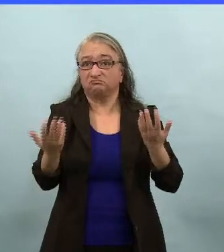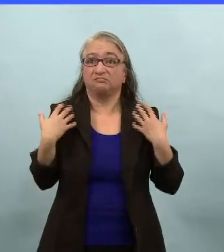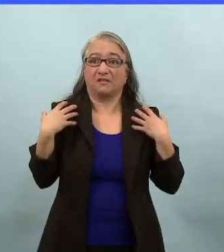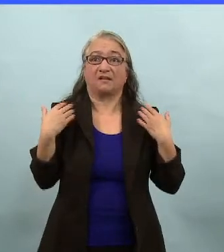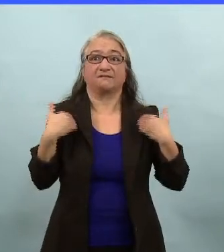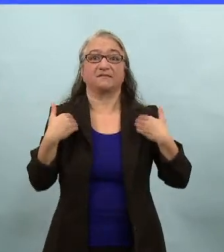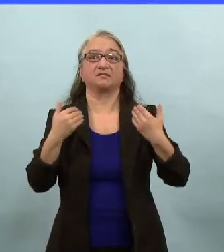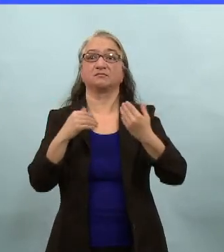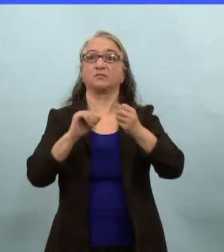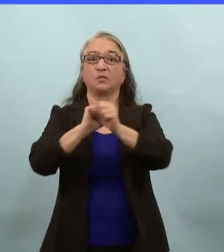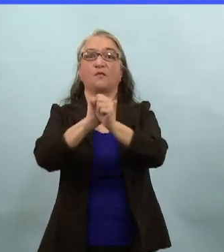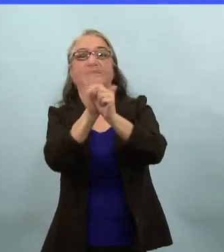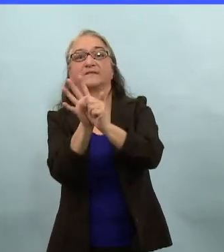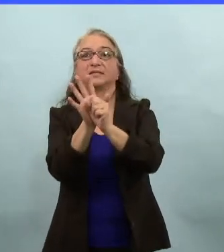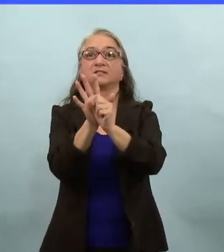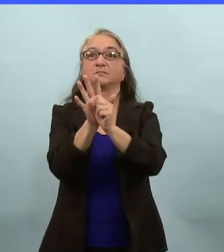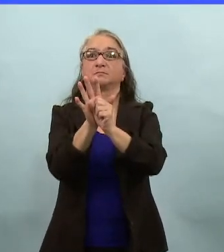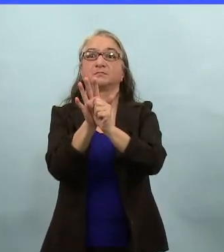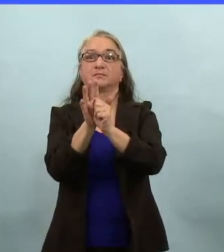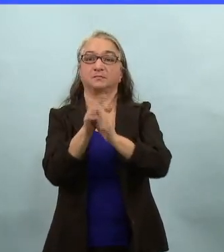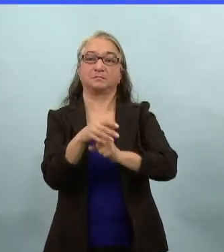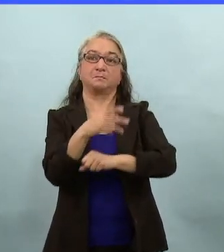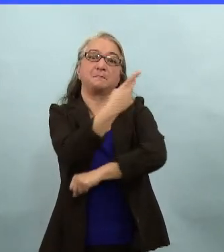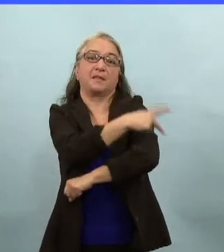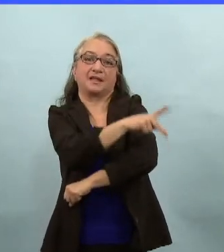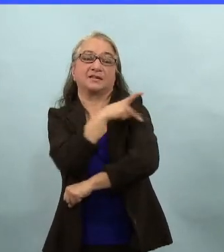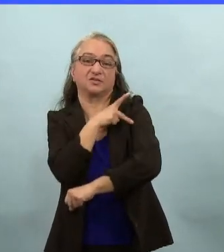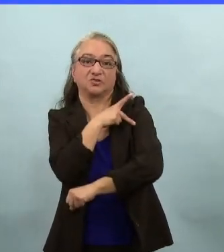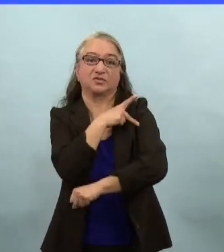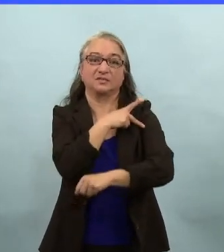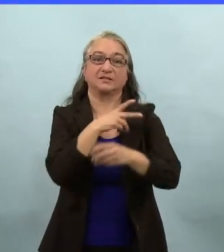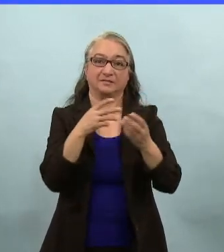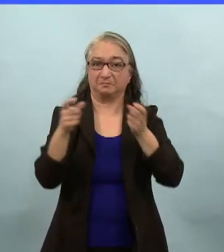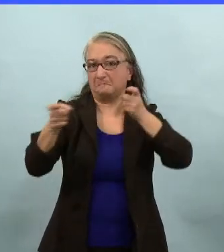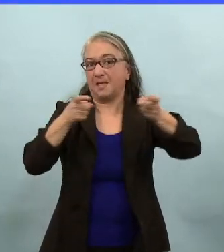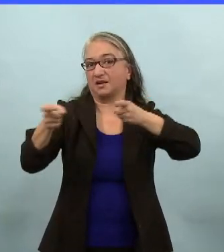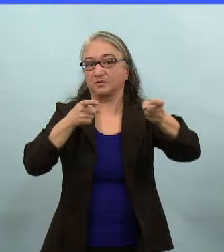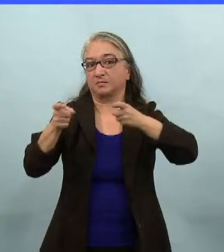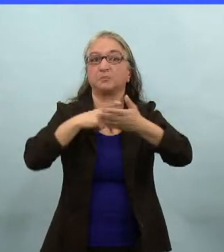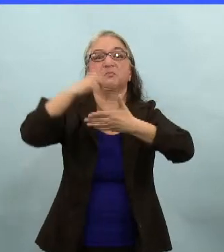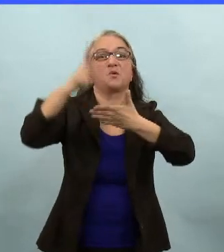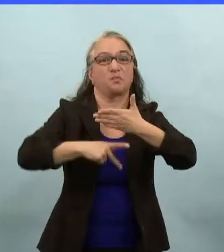there are 60 spaces in the program the last time i was updated there were only 22 officials